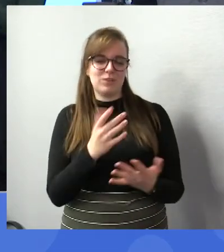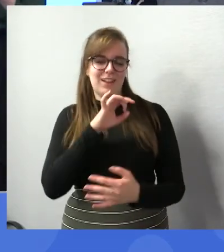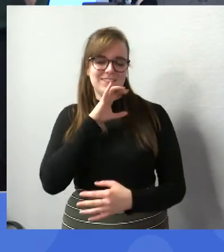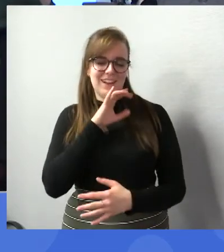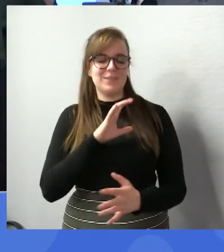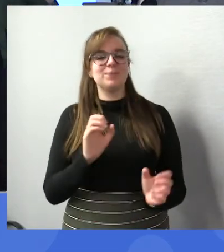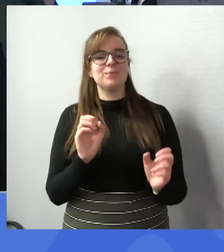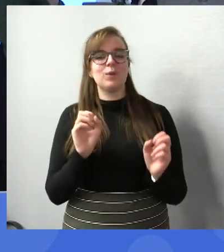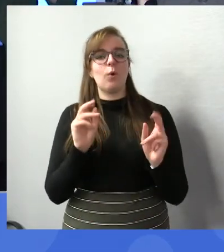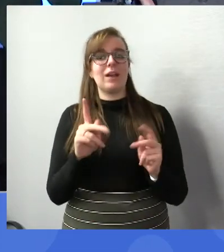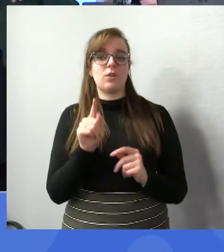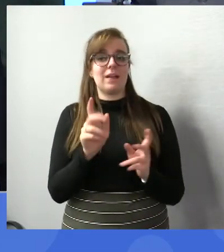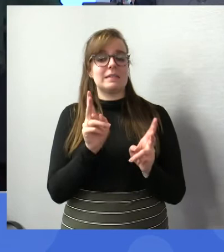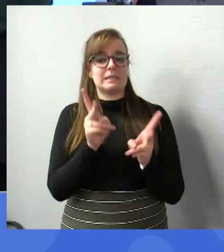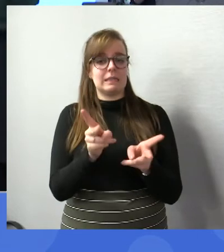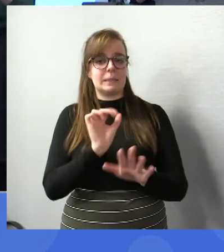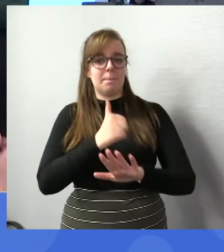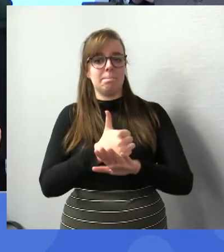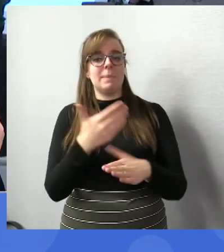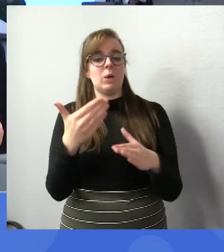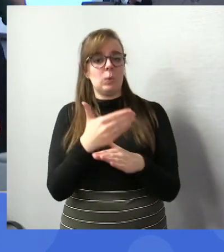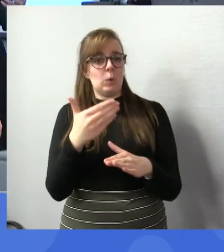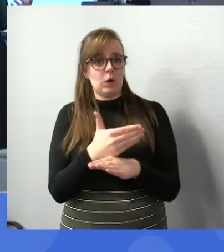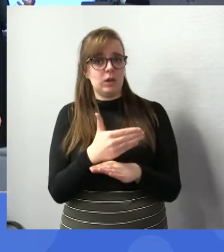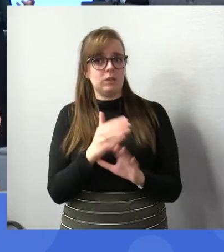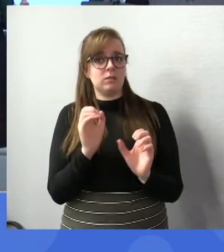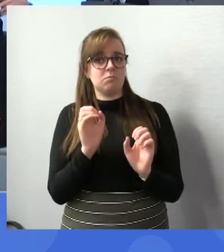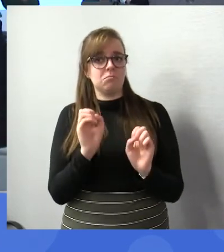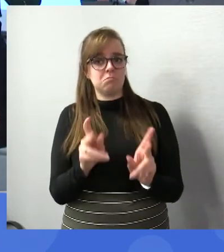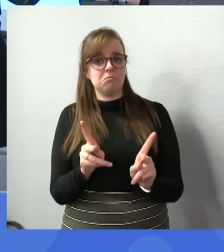how the system works does that that kind of chime with everybody and we think we